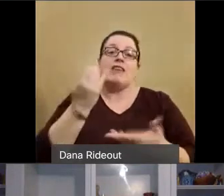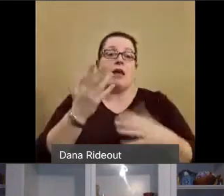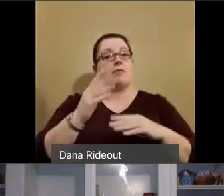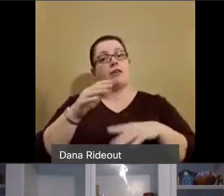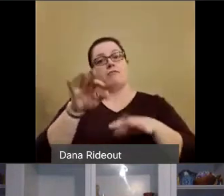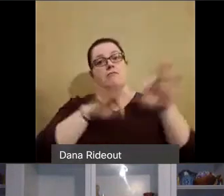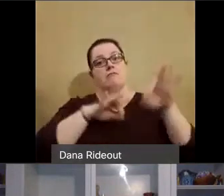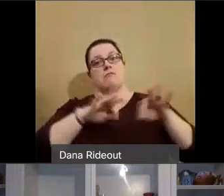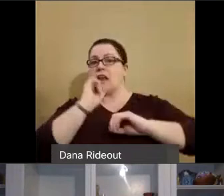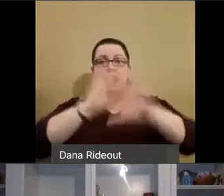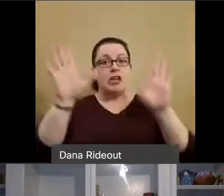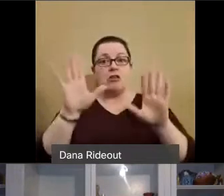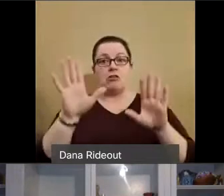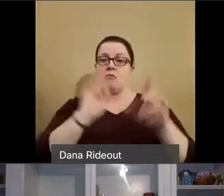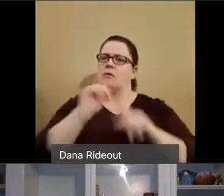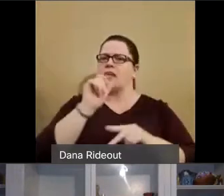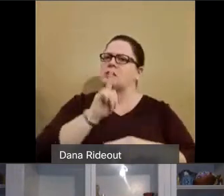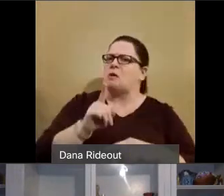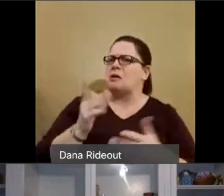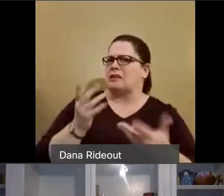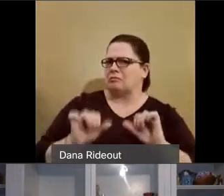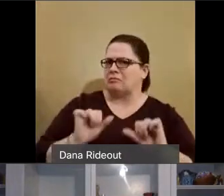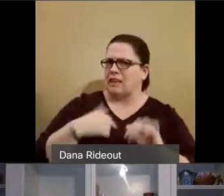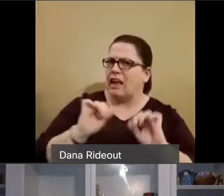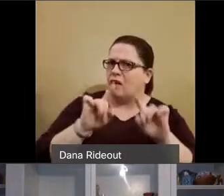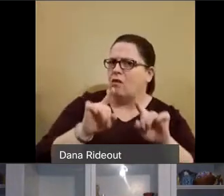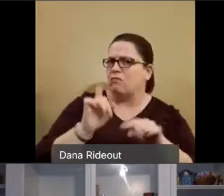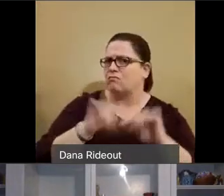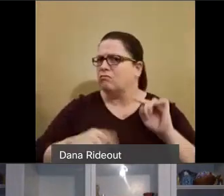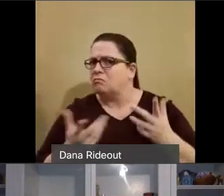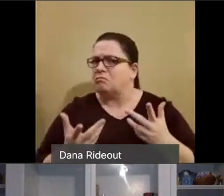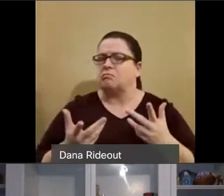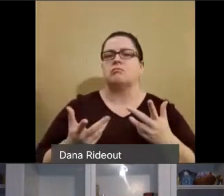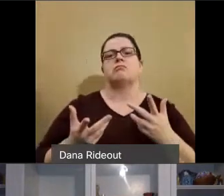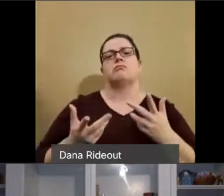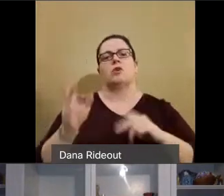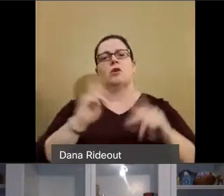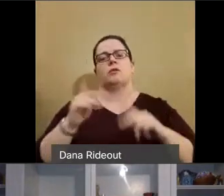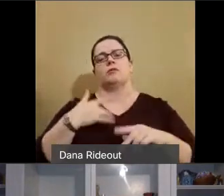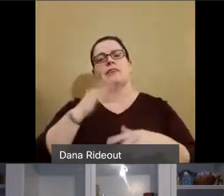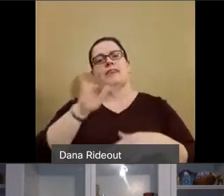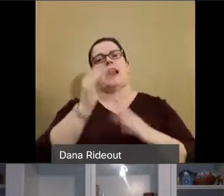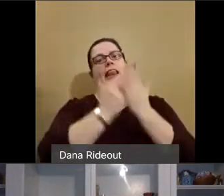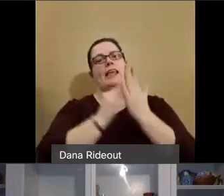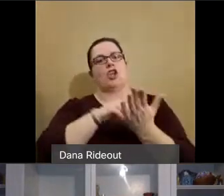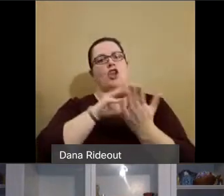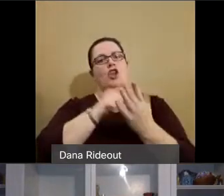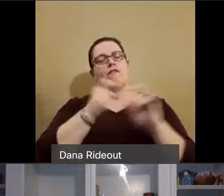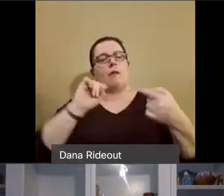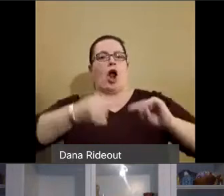And so, that's why, like, Michael's points around the lessons we learned from harm reduction and how we clearly communicate these things.